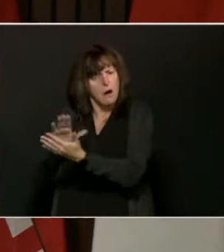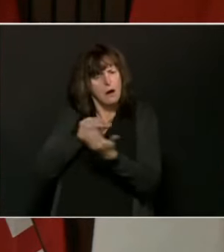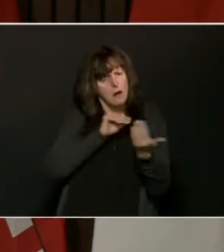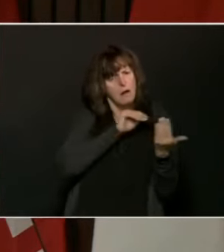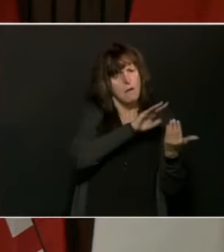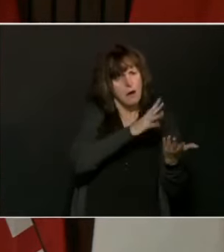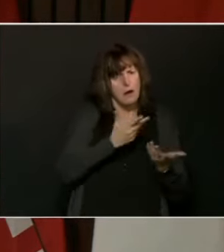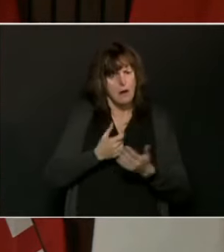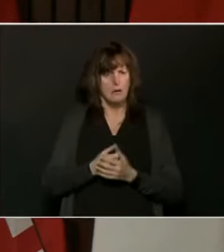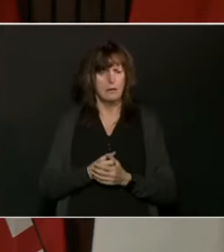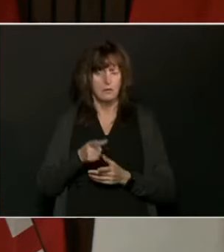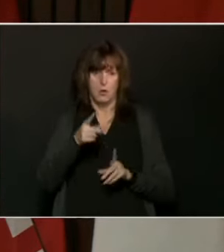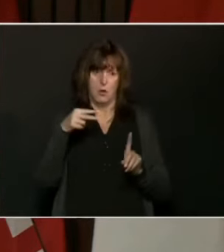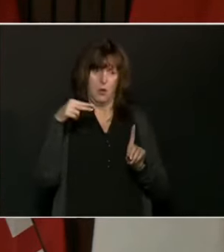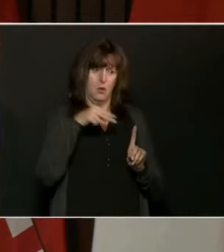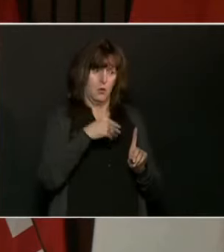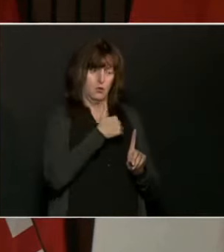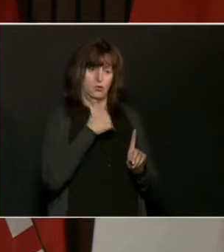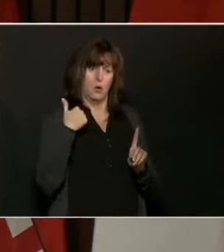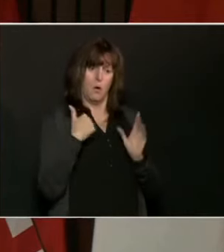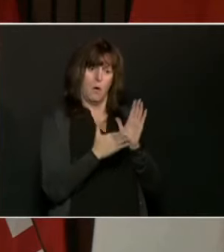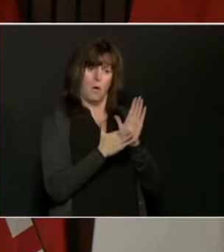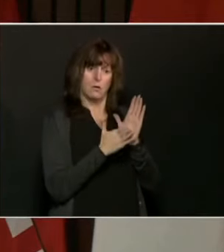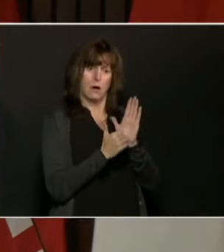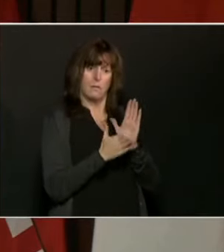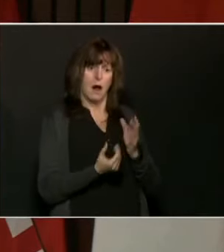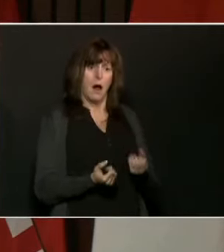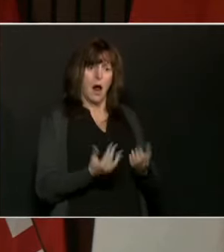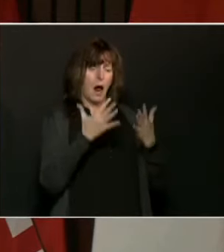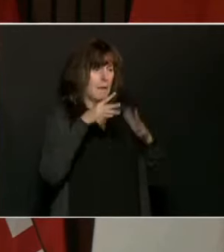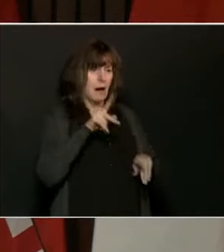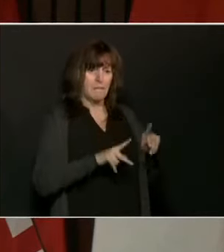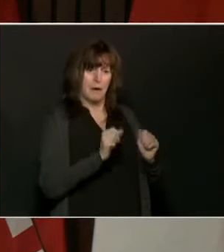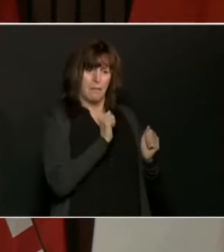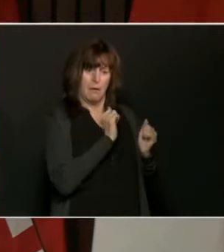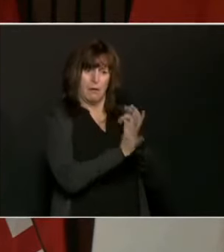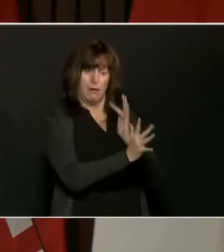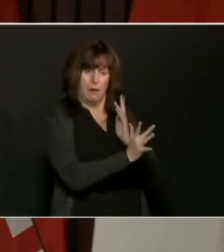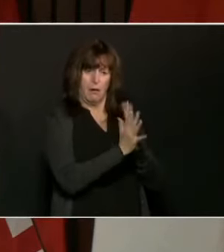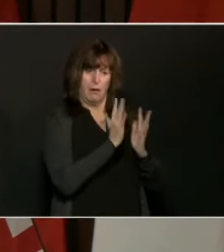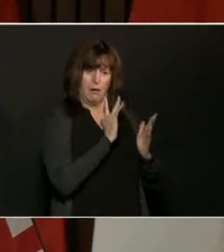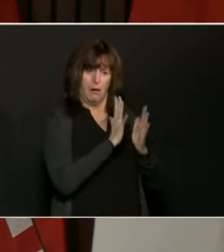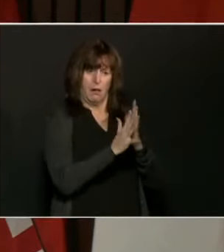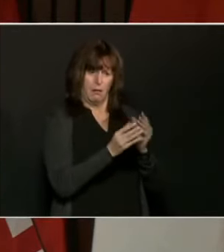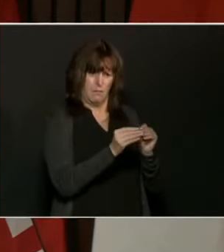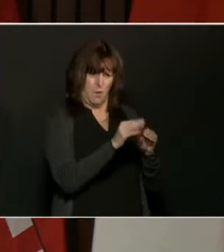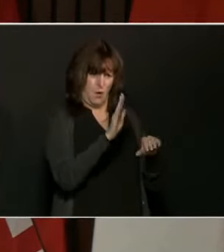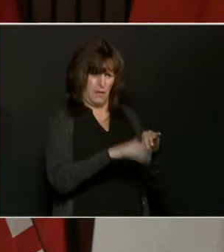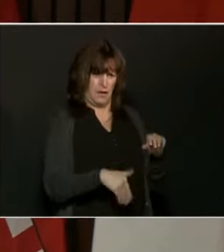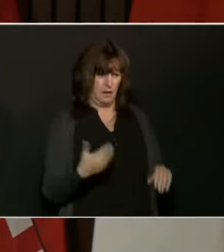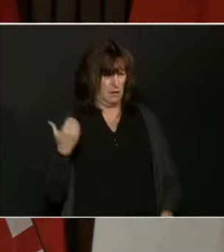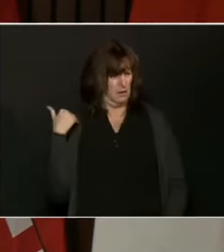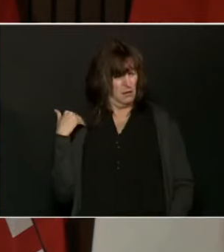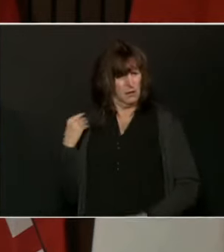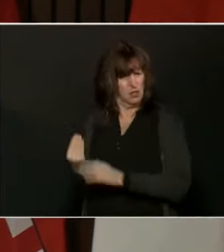IF YOU LOOK OUT, WHEN ANY OF THE